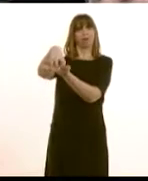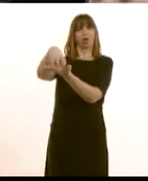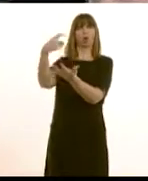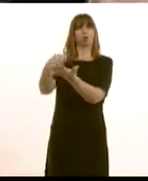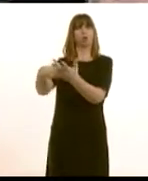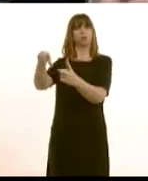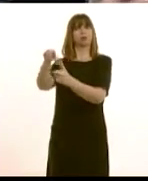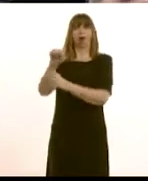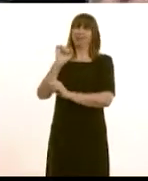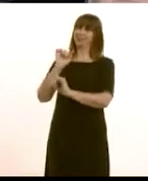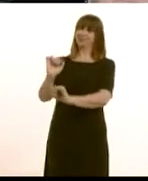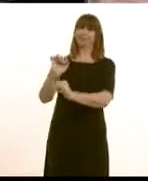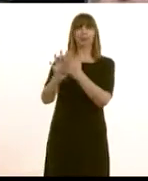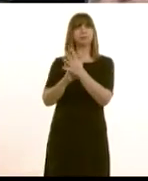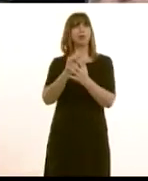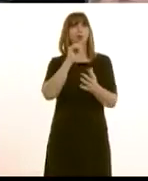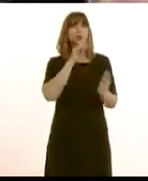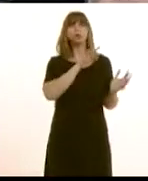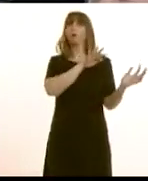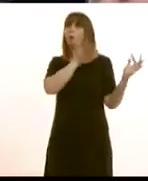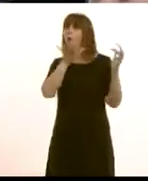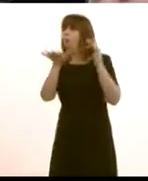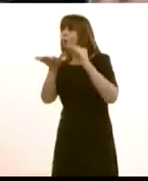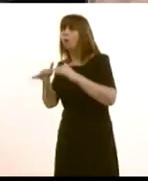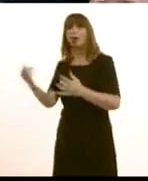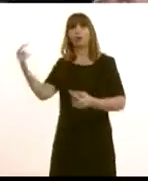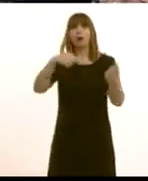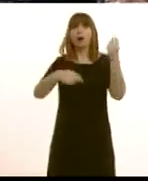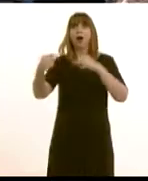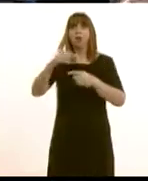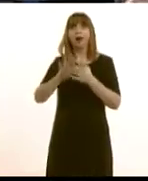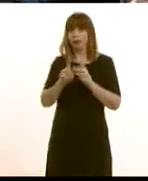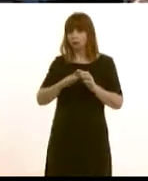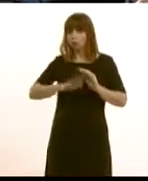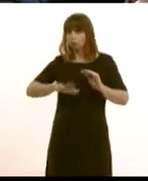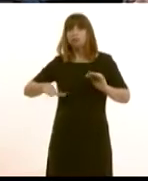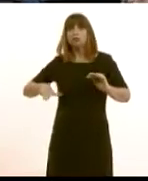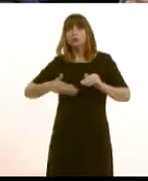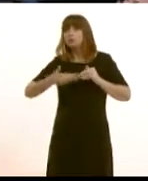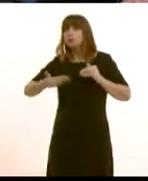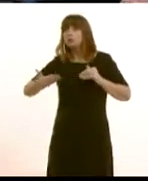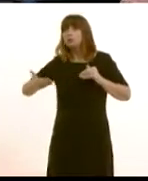to bring tourists to us, but also, actually, to inspire the next generation of Welsh writers